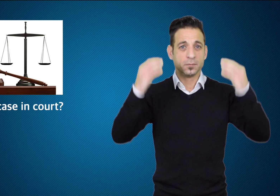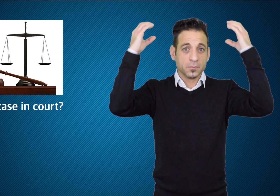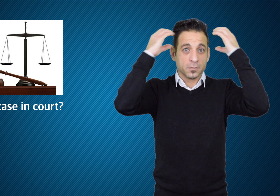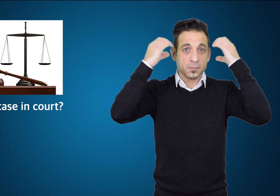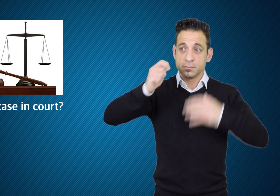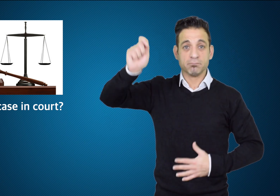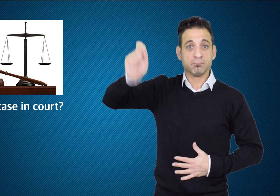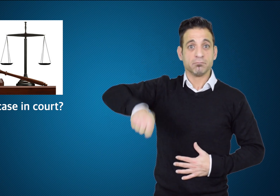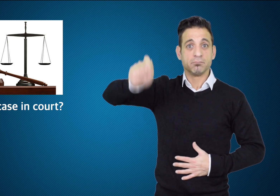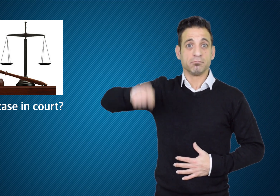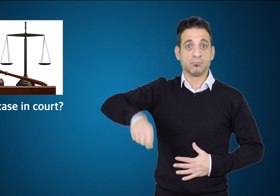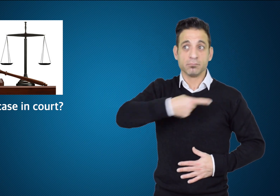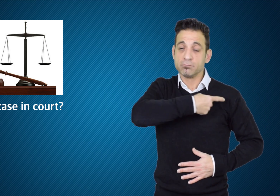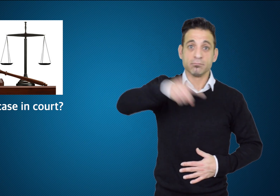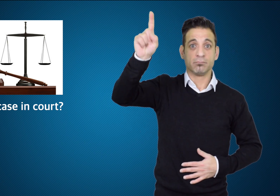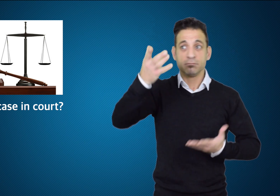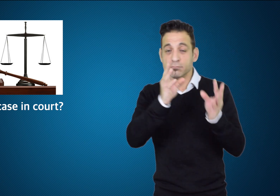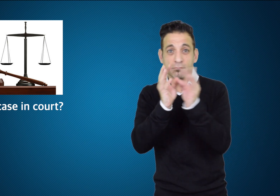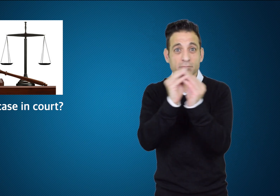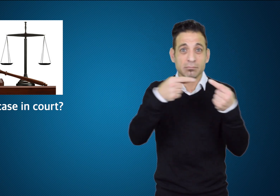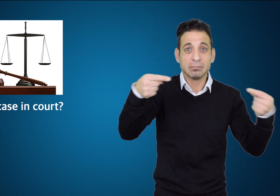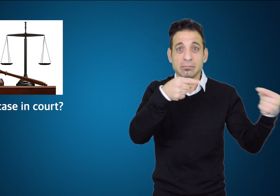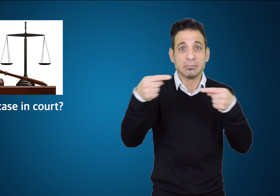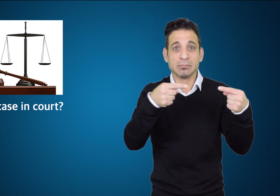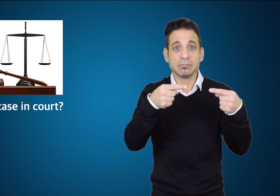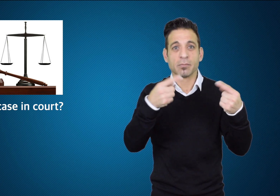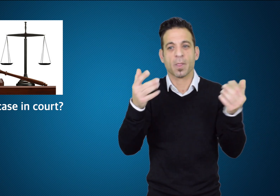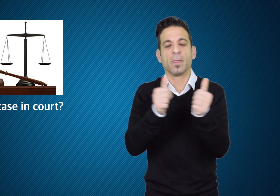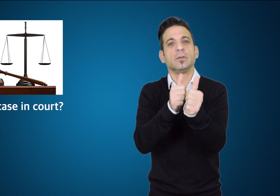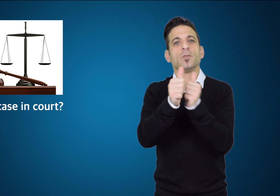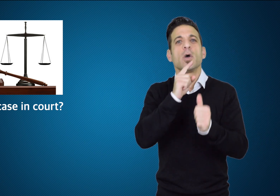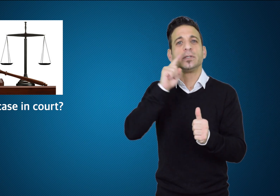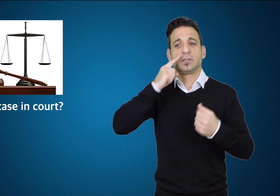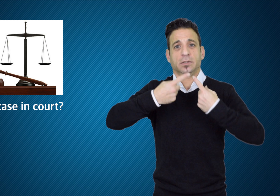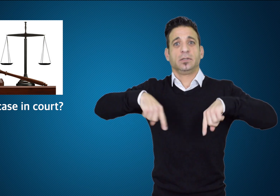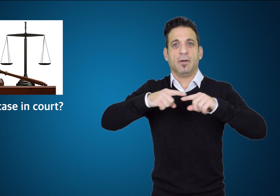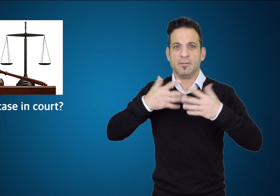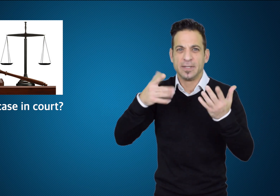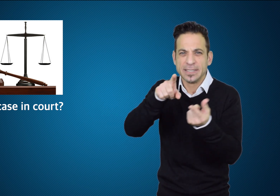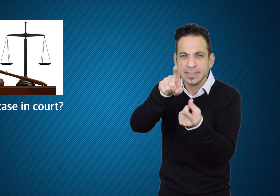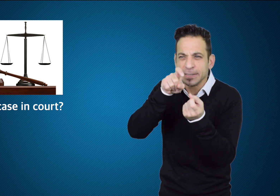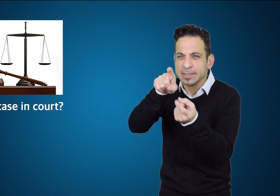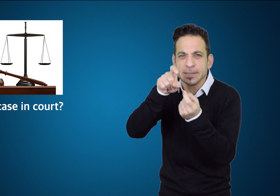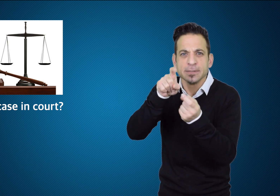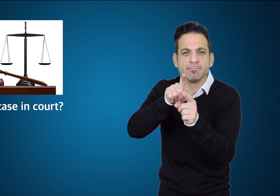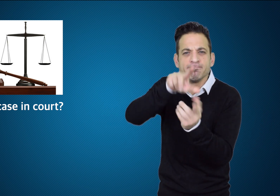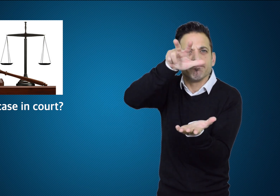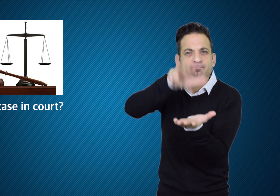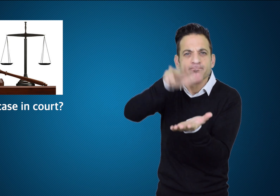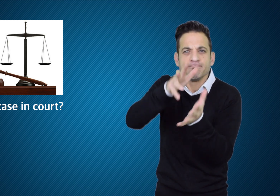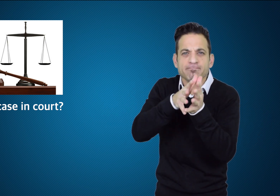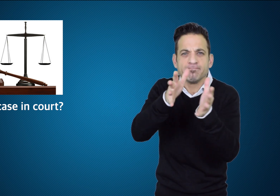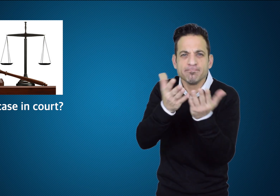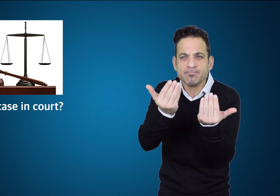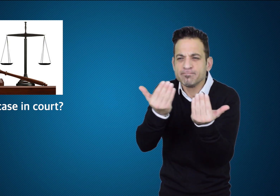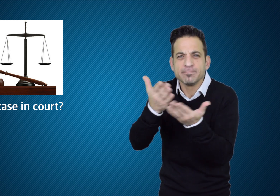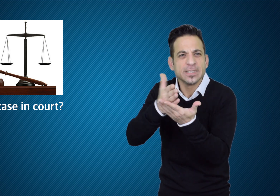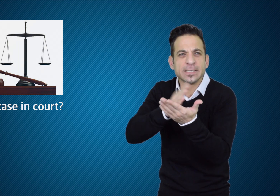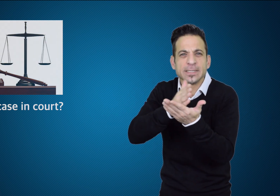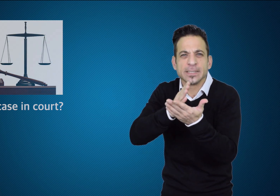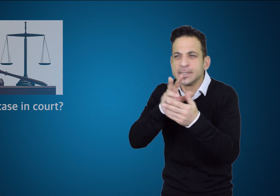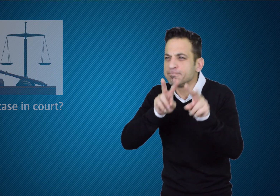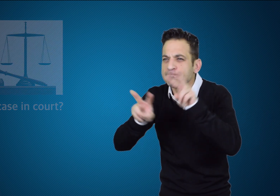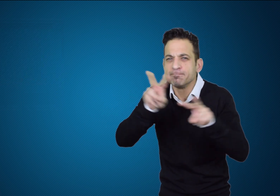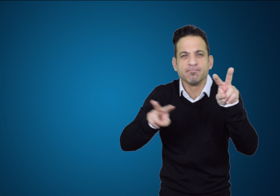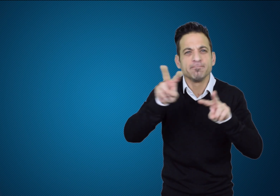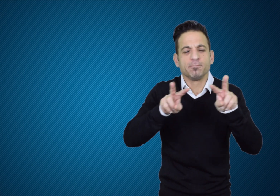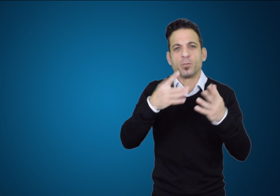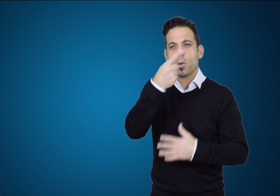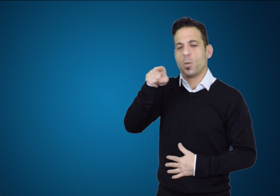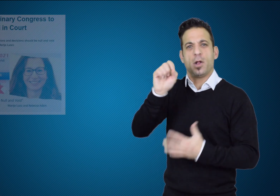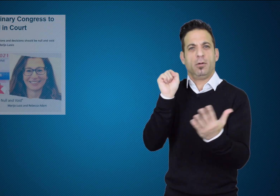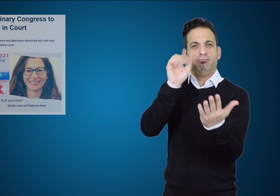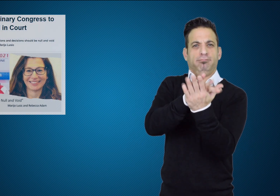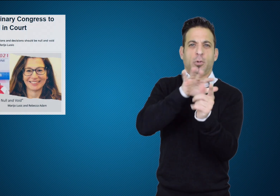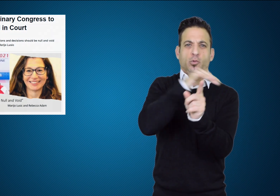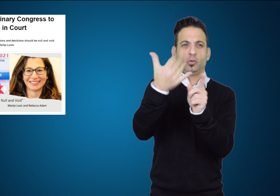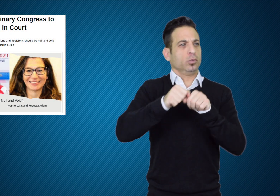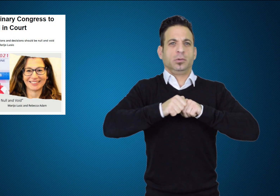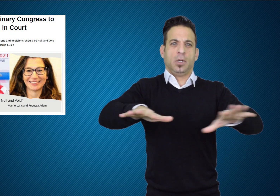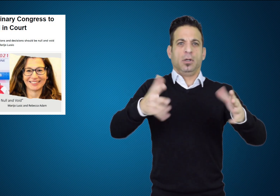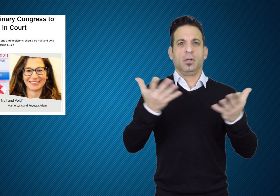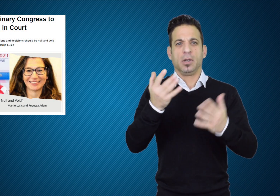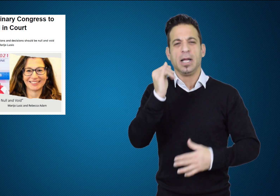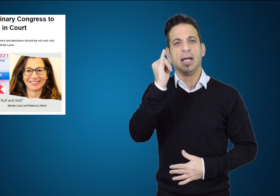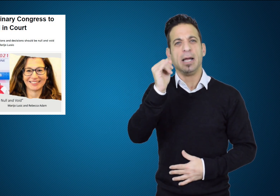Court case? SportsDeaf has been unable to verify claims posted by